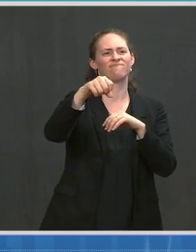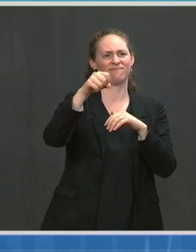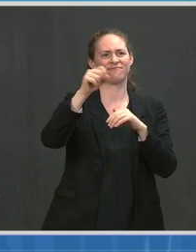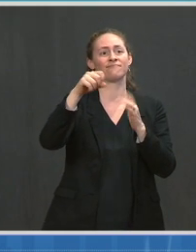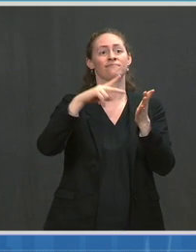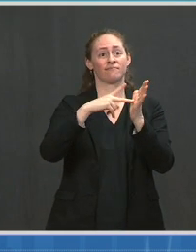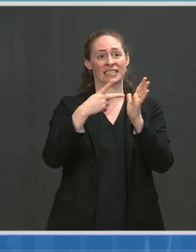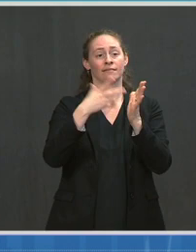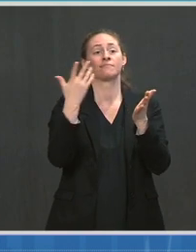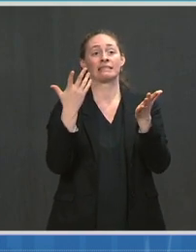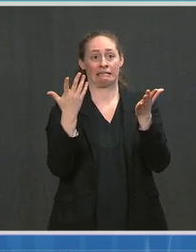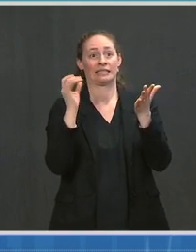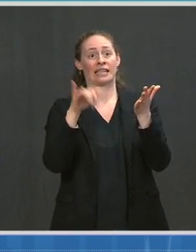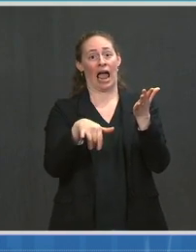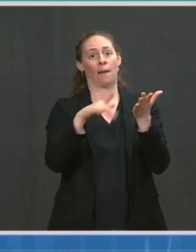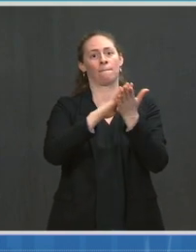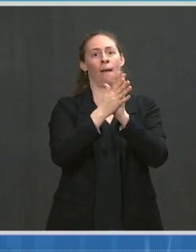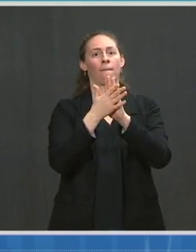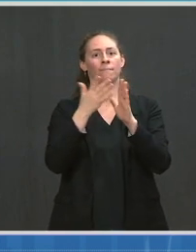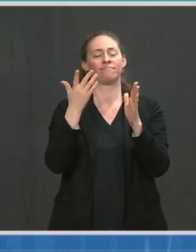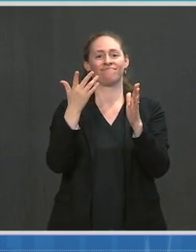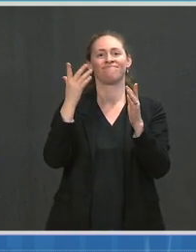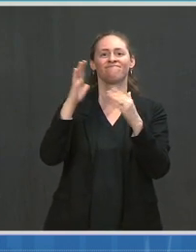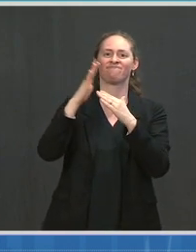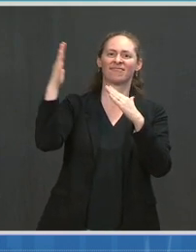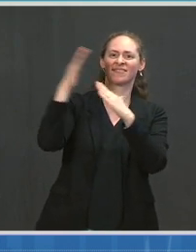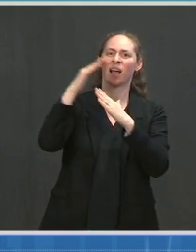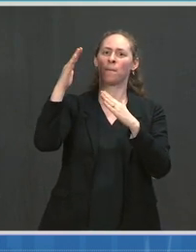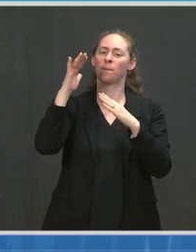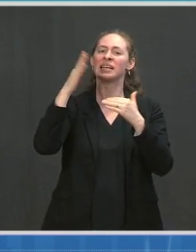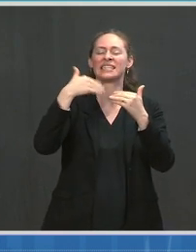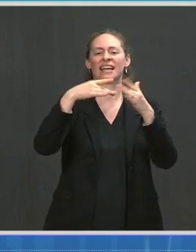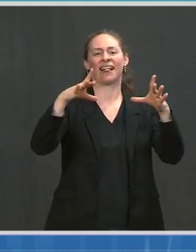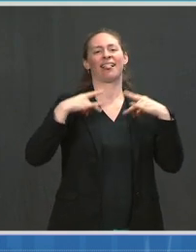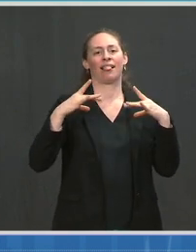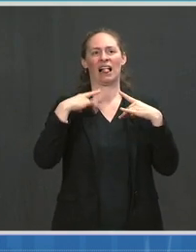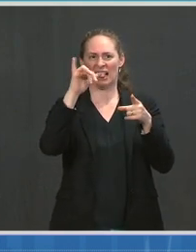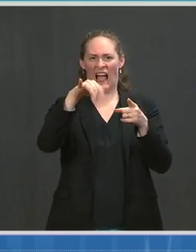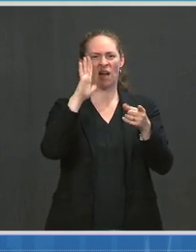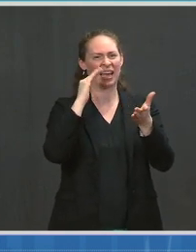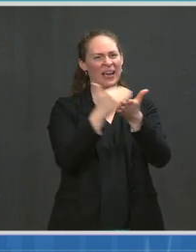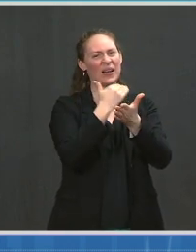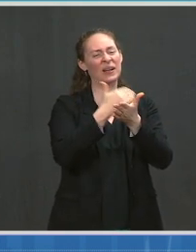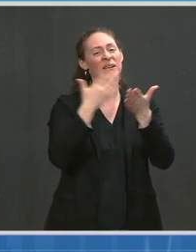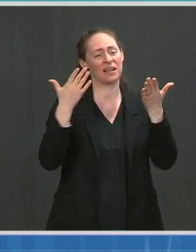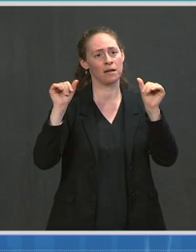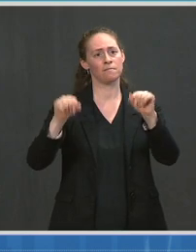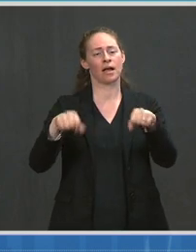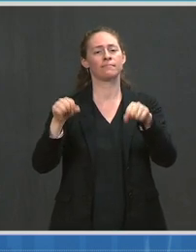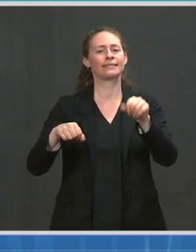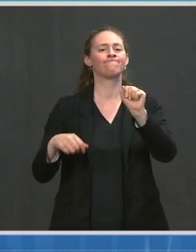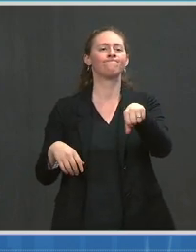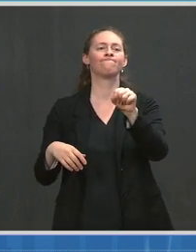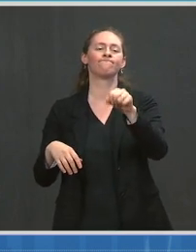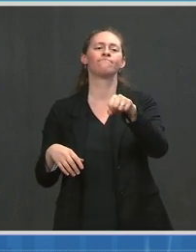Mr. Zients: Josh, on your first question about the manufacturers and their quarterly targets, let me start with Moderna and Pfizer.